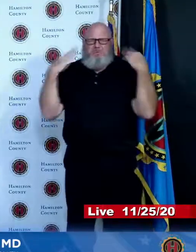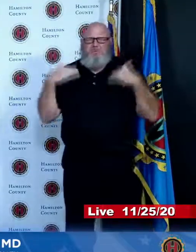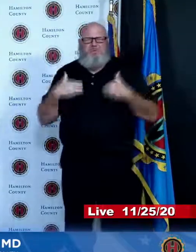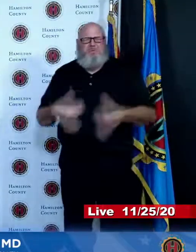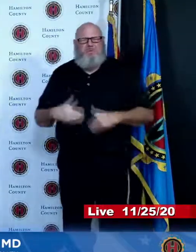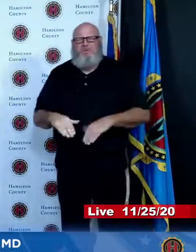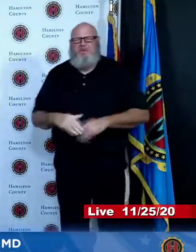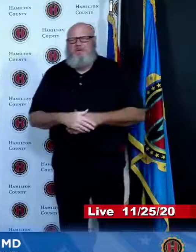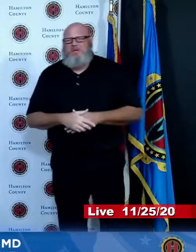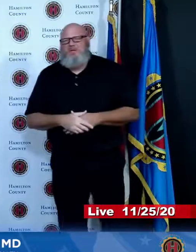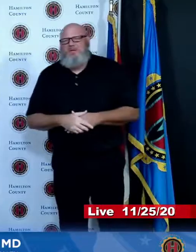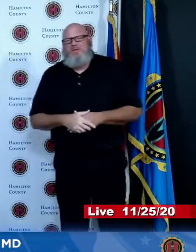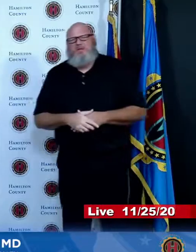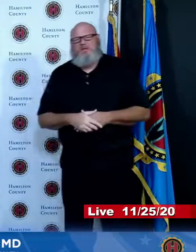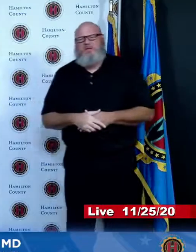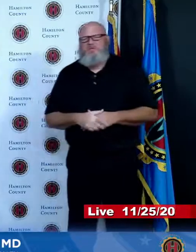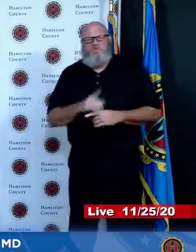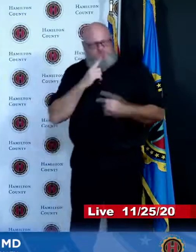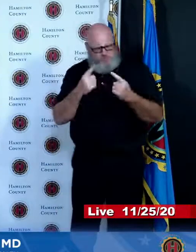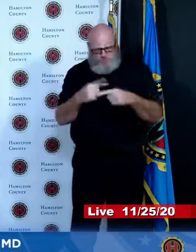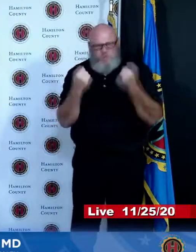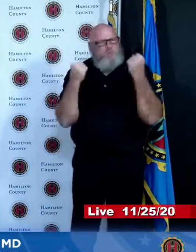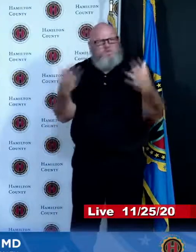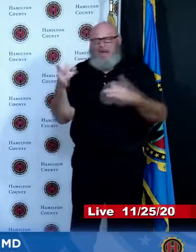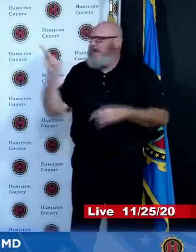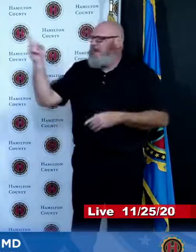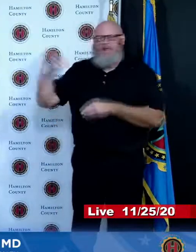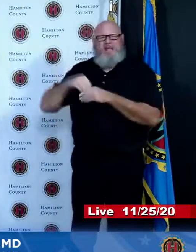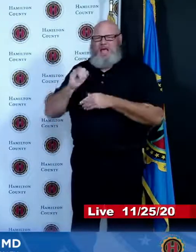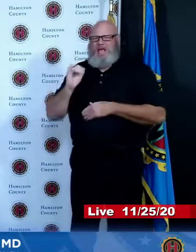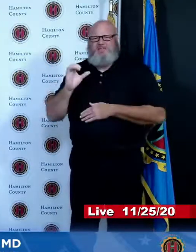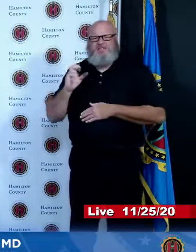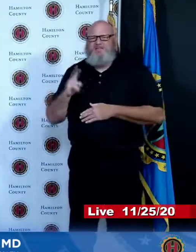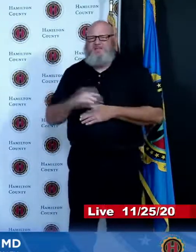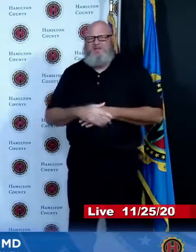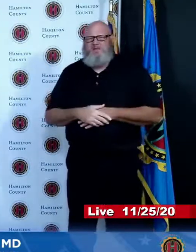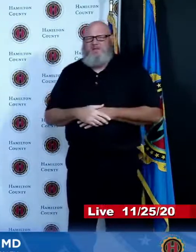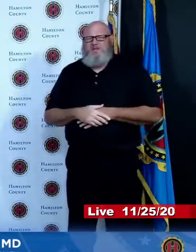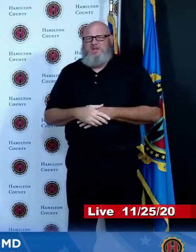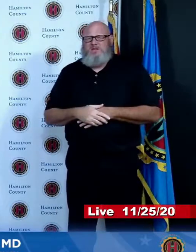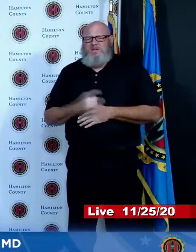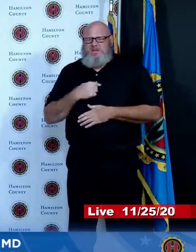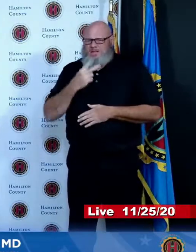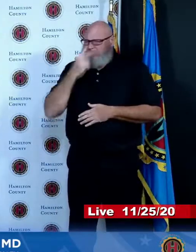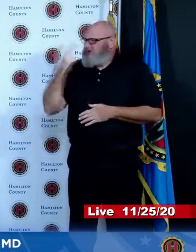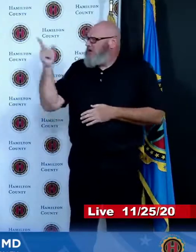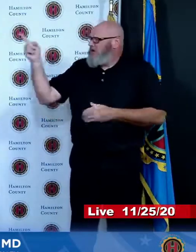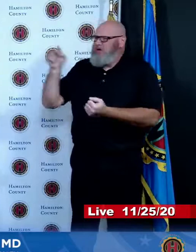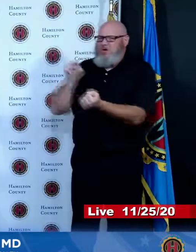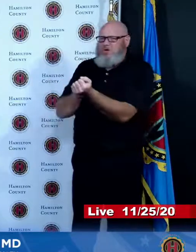ICU colleagues they look haggard they look worn out and and that's because everybody's working